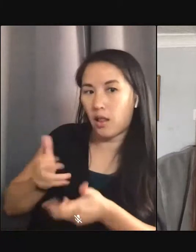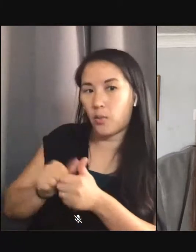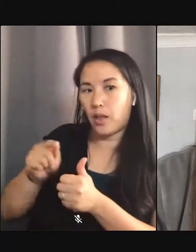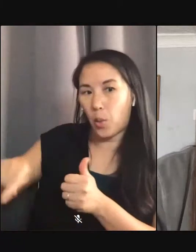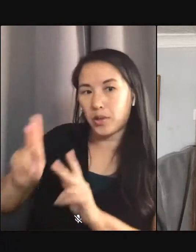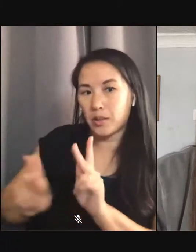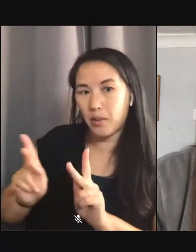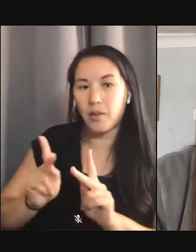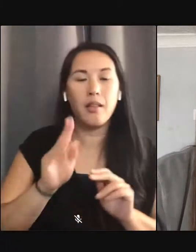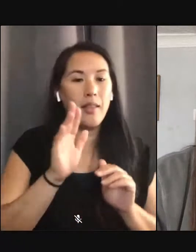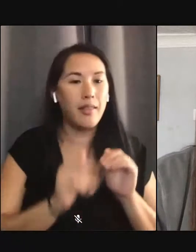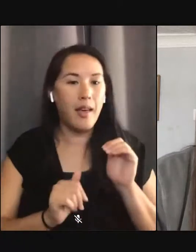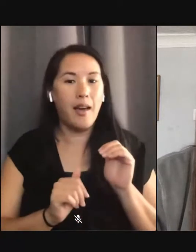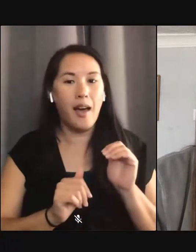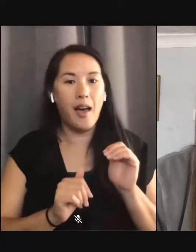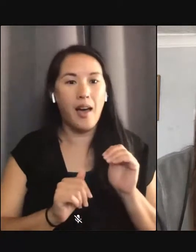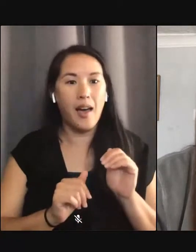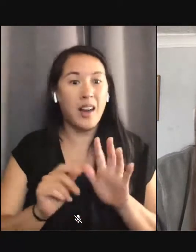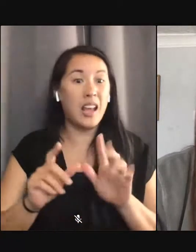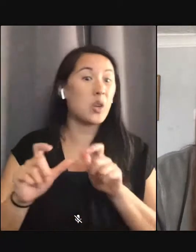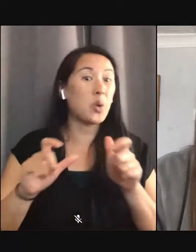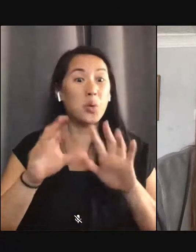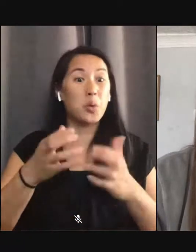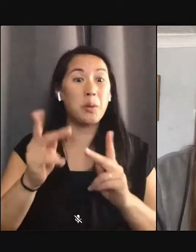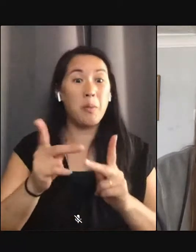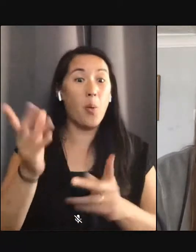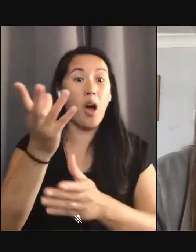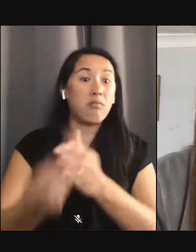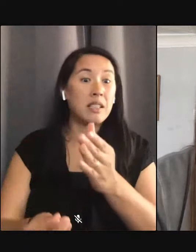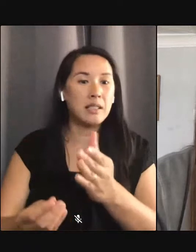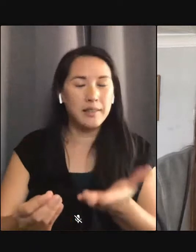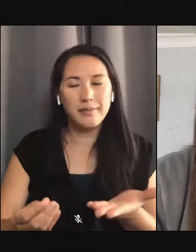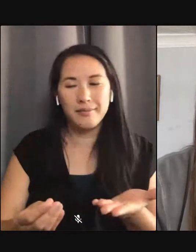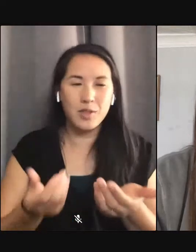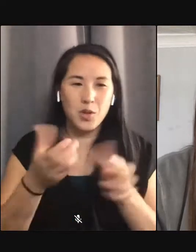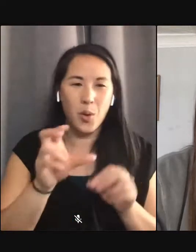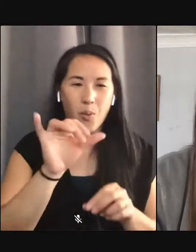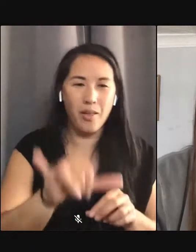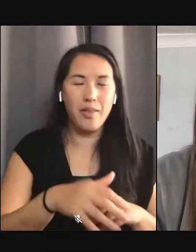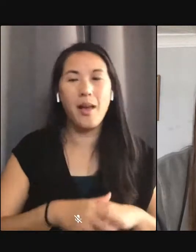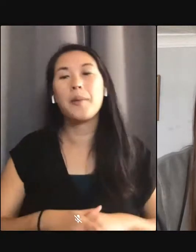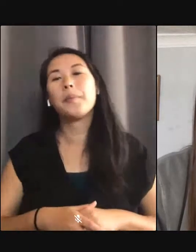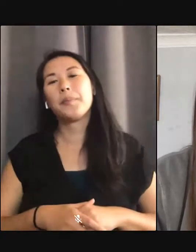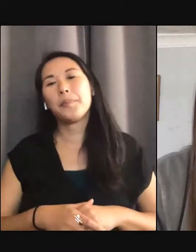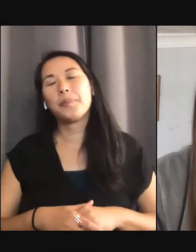have huge groups missed out that you don't know about so it's where as well um and i think